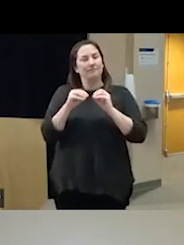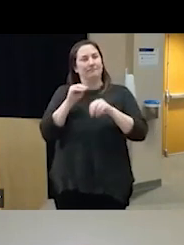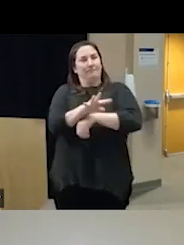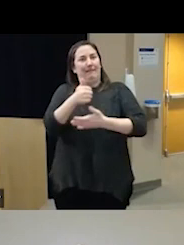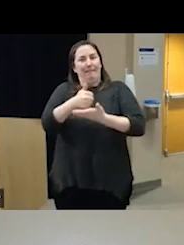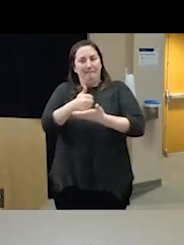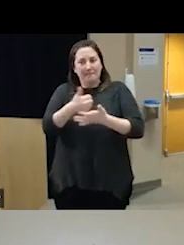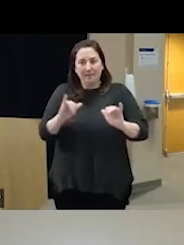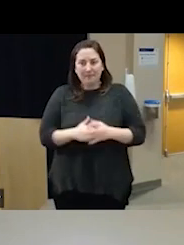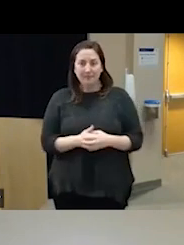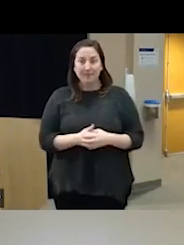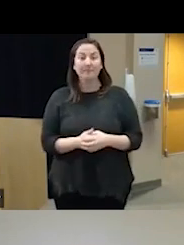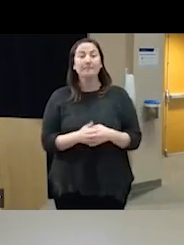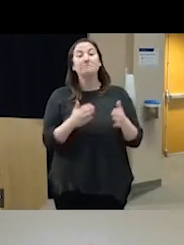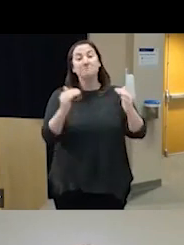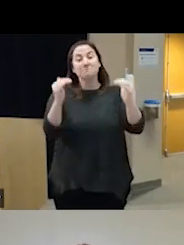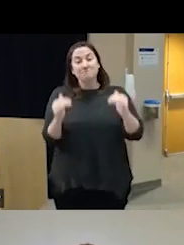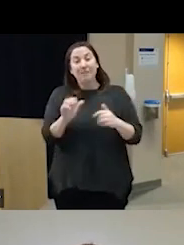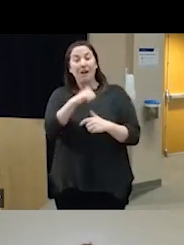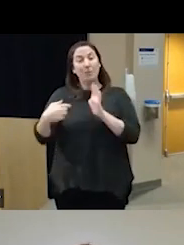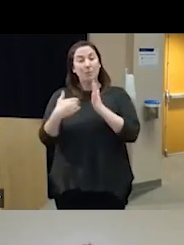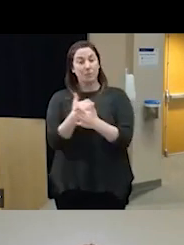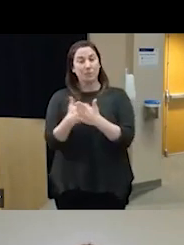Then you may have seen the olanzapine Summit